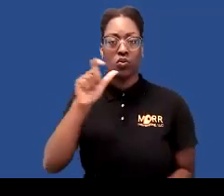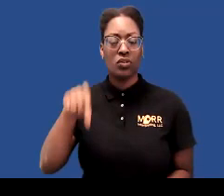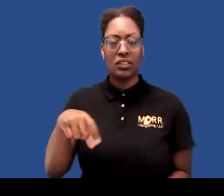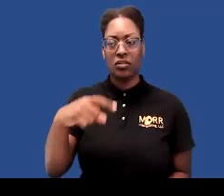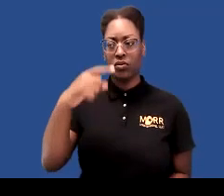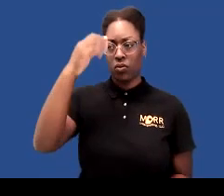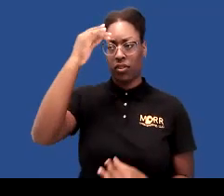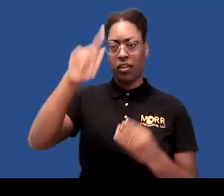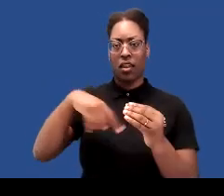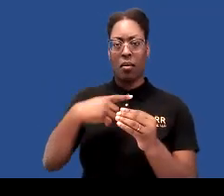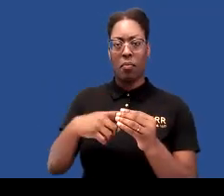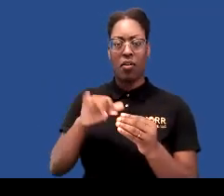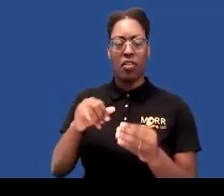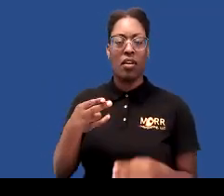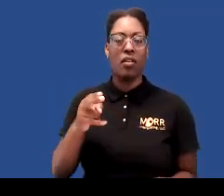They can refer back to it and enact it intentionally.